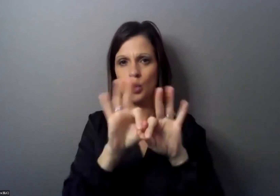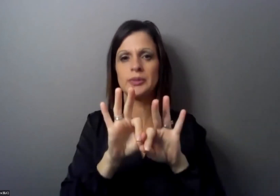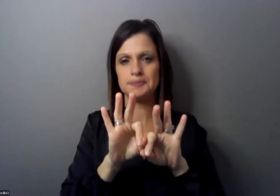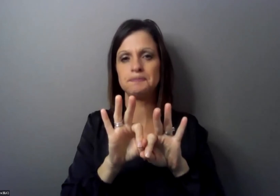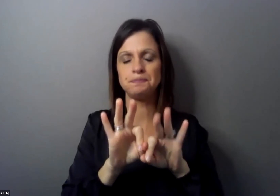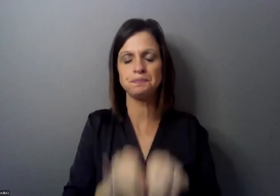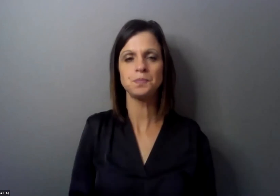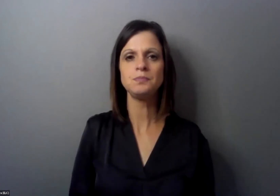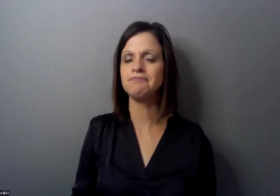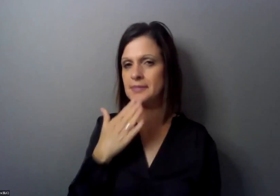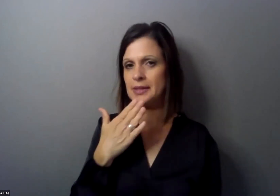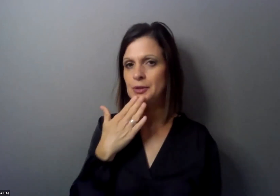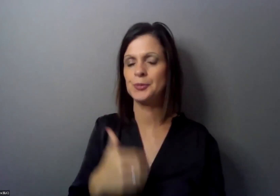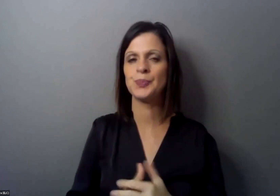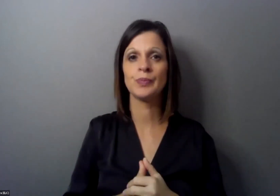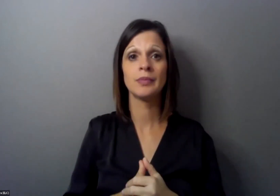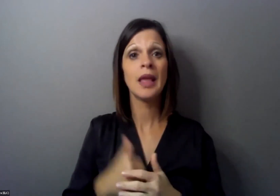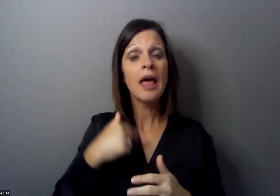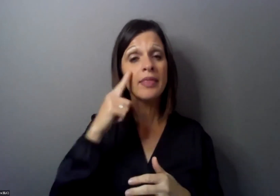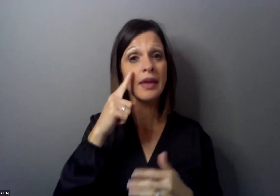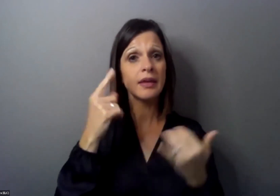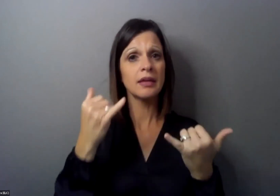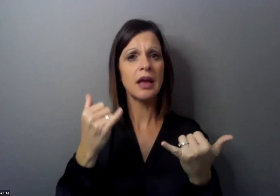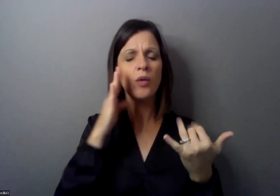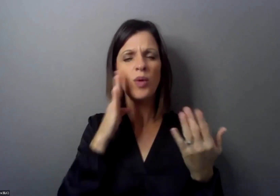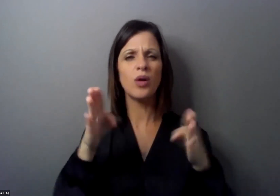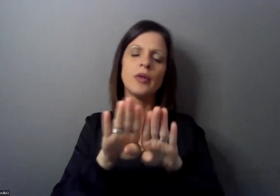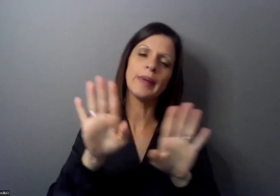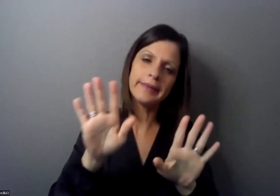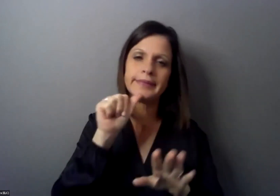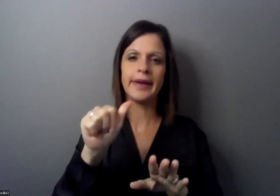I think we are going to move towards closing here because